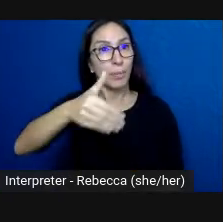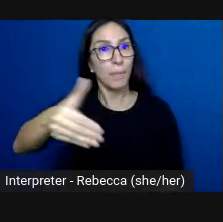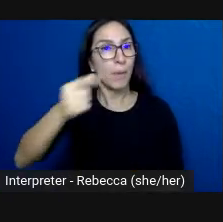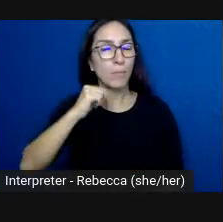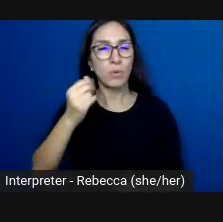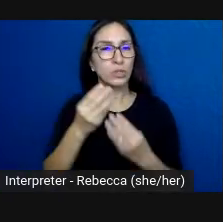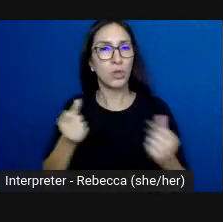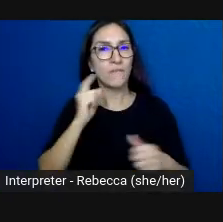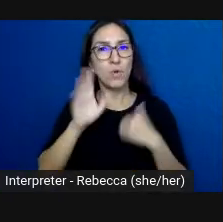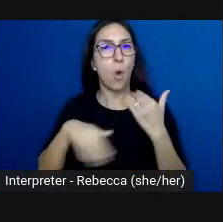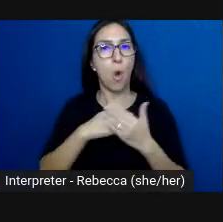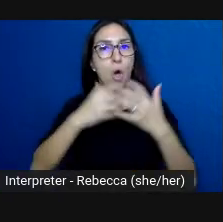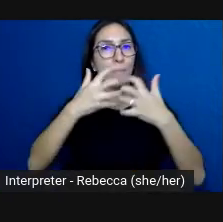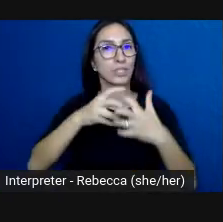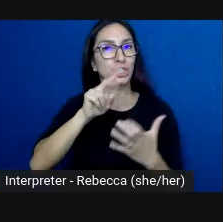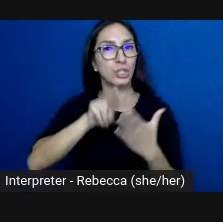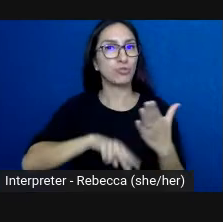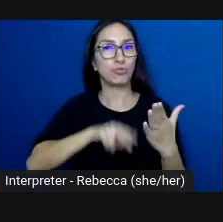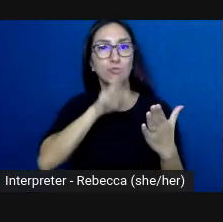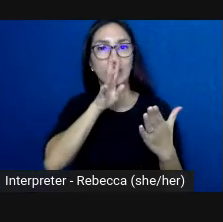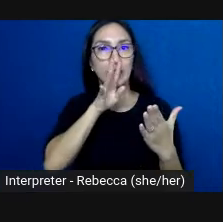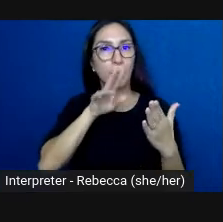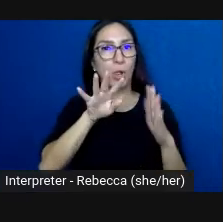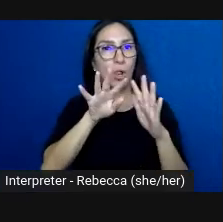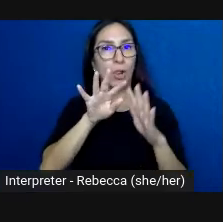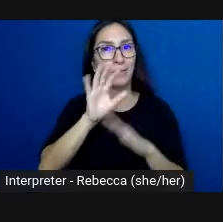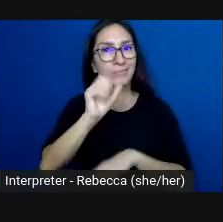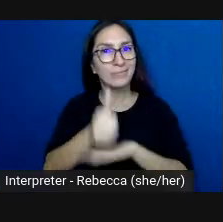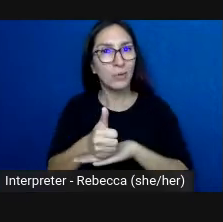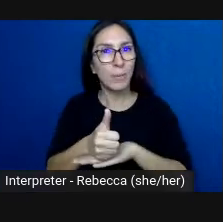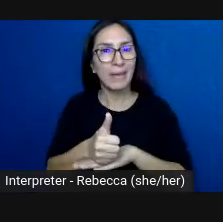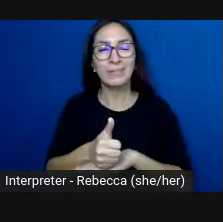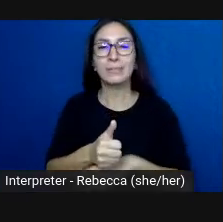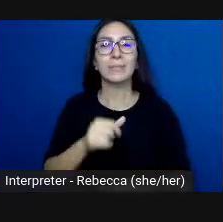For example, if you have a planned update syntax